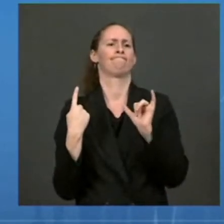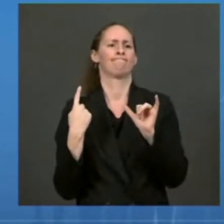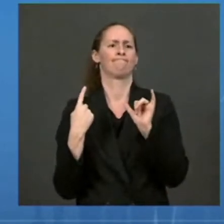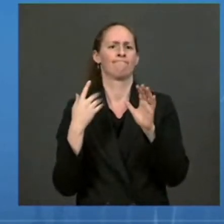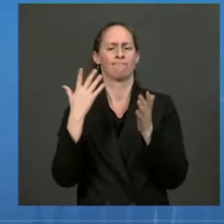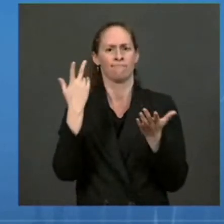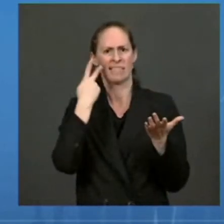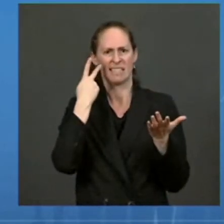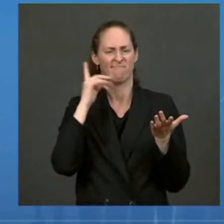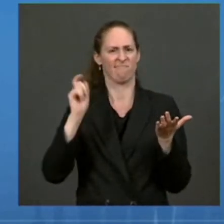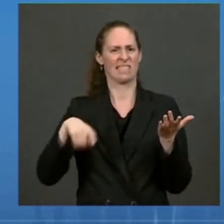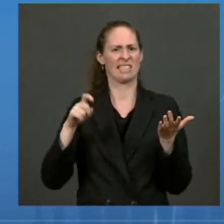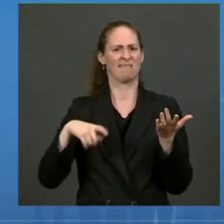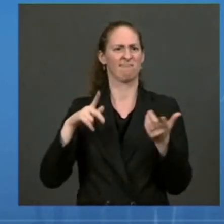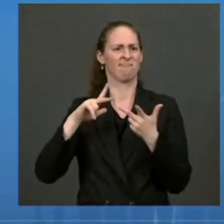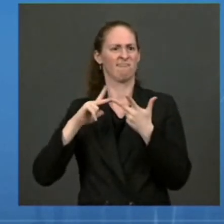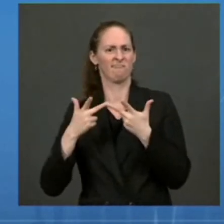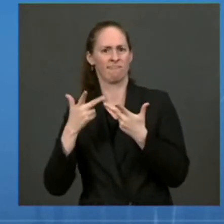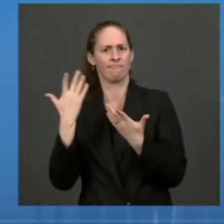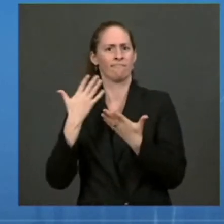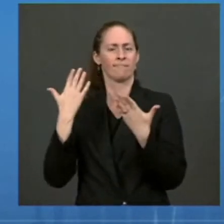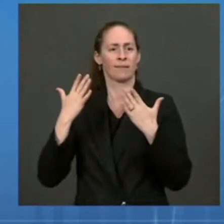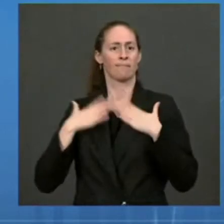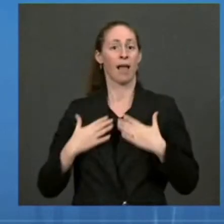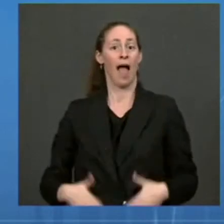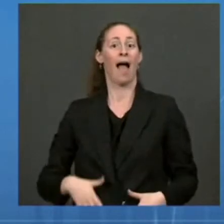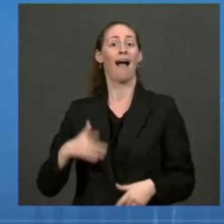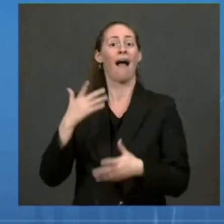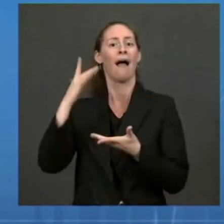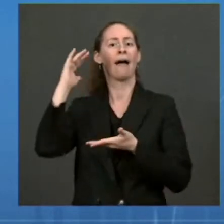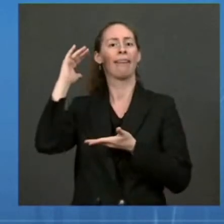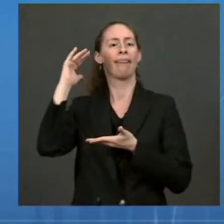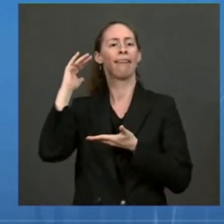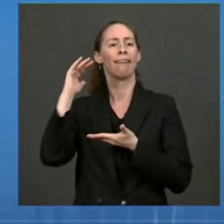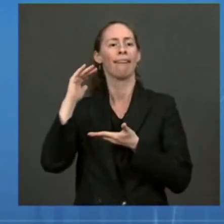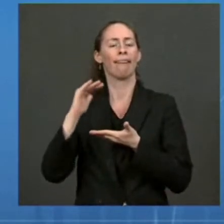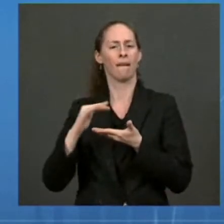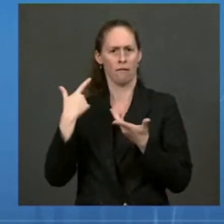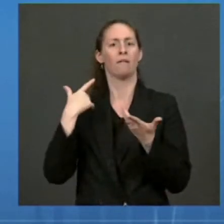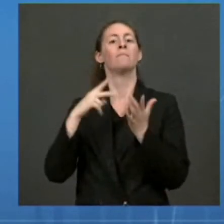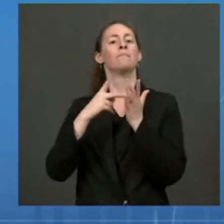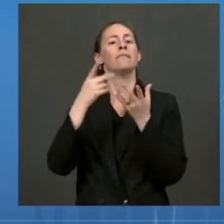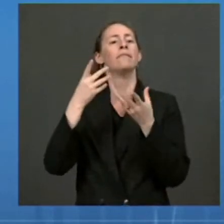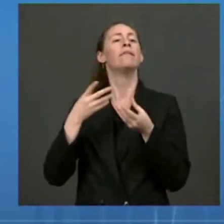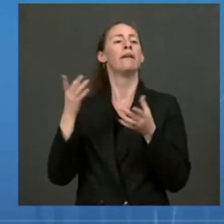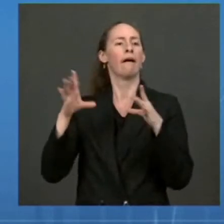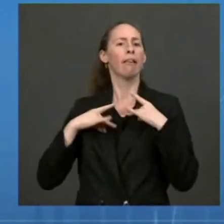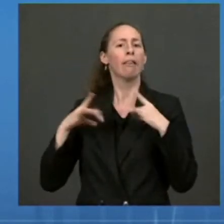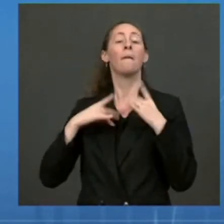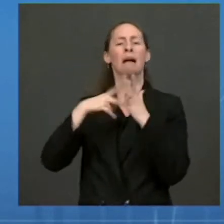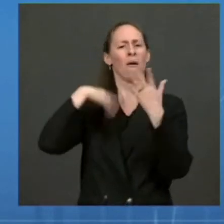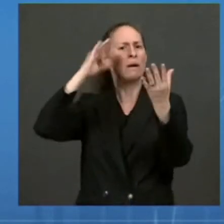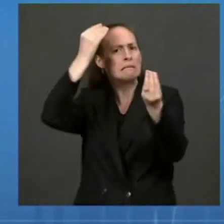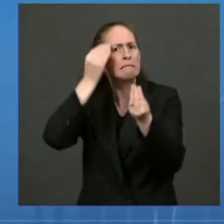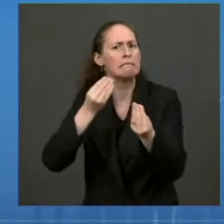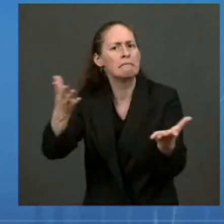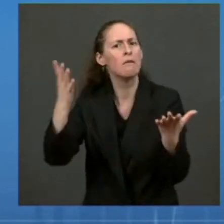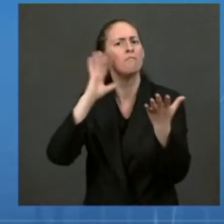ADMINISTRATION, SAID PUBLIC WE WERE FOLLOWING THE DATA CLOSELY AND IF WE SAW A SIGNAL THAT INDICATED TO US THAT PROTECTION THAT WAS STARTING TO WANE AND ADDITIONAL SHOTS MAYBE